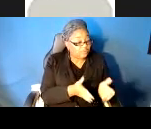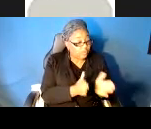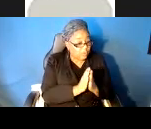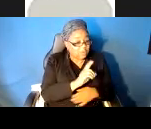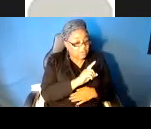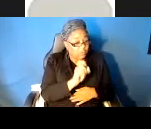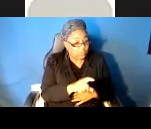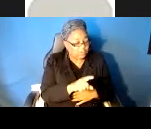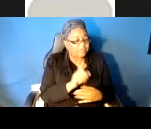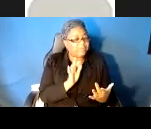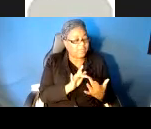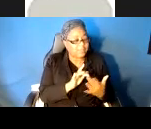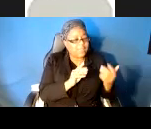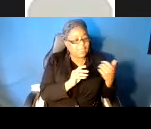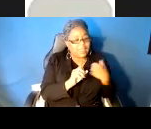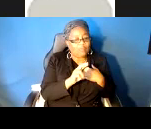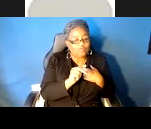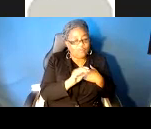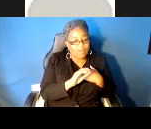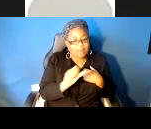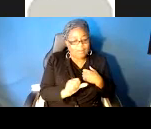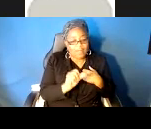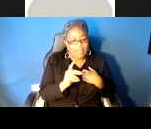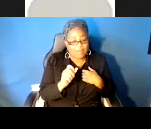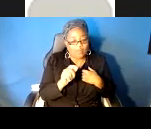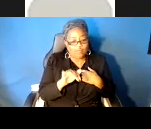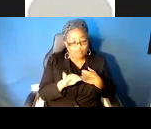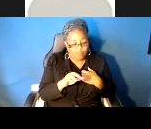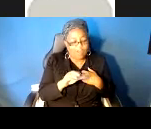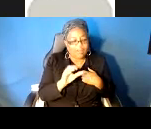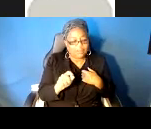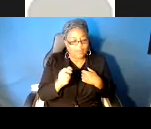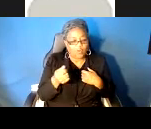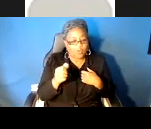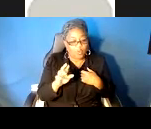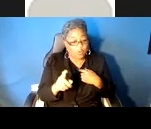please contact MRAC at mrac.org or call us at 651-645-0402.